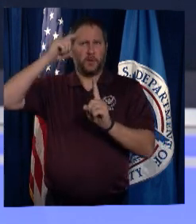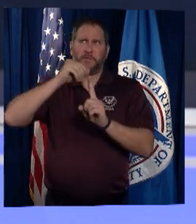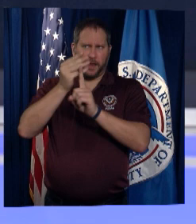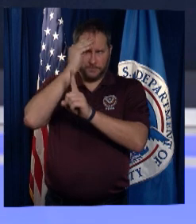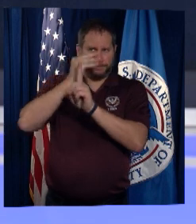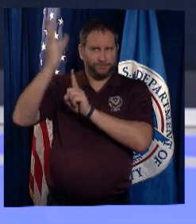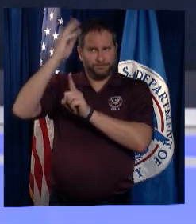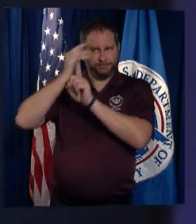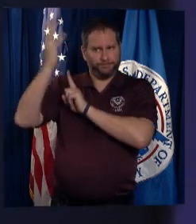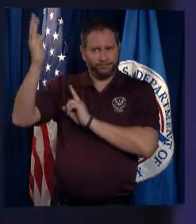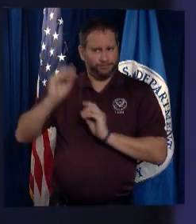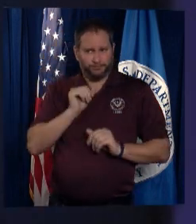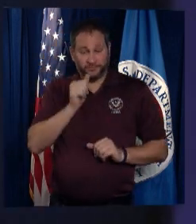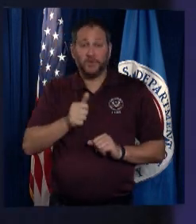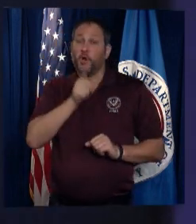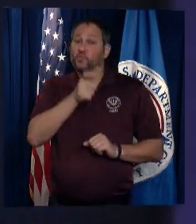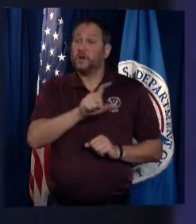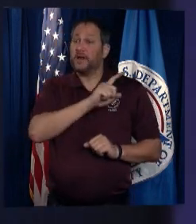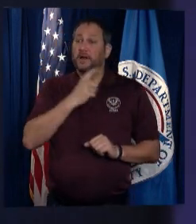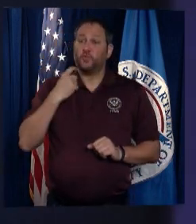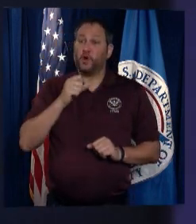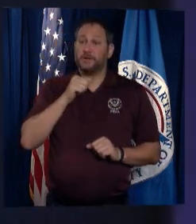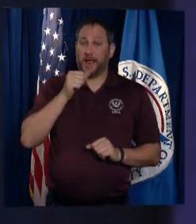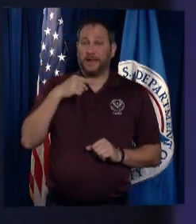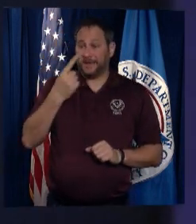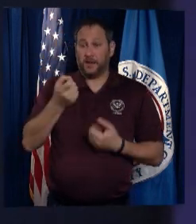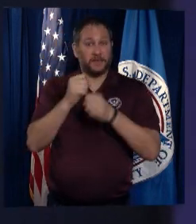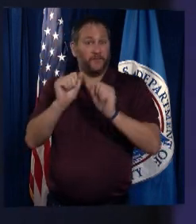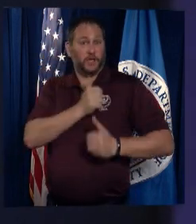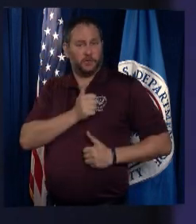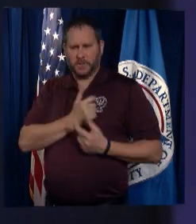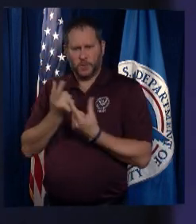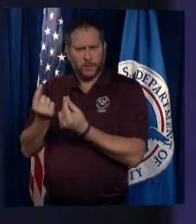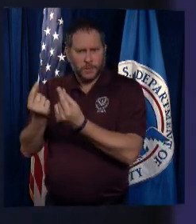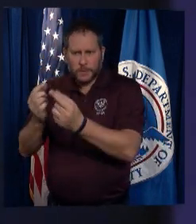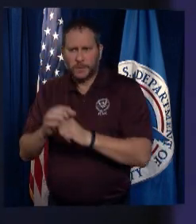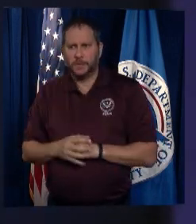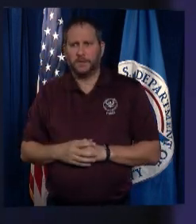to do, as my Baptist colleagues are happy to remind me. But then again most Baptists